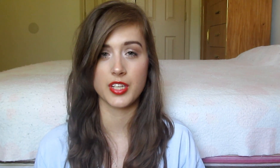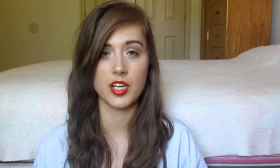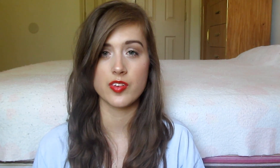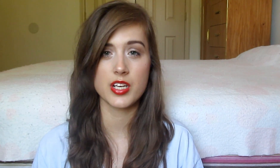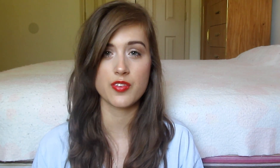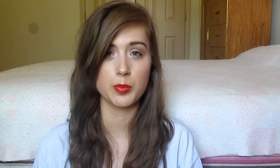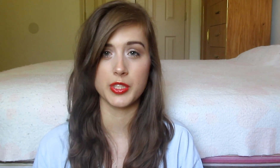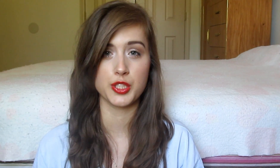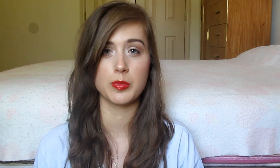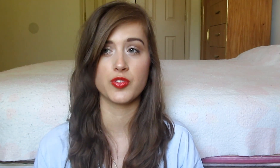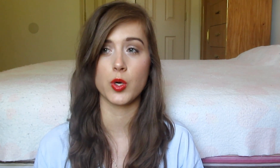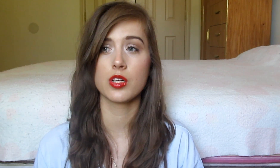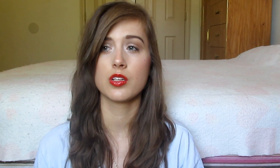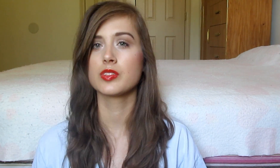I’ve never been to before.